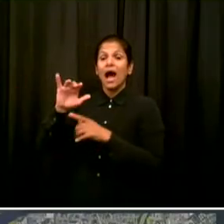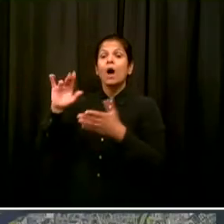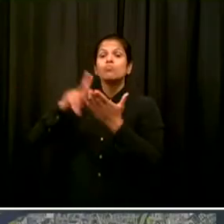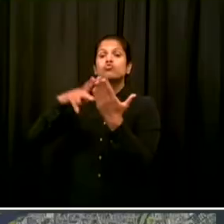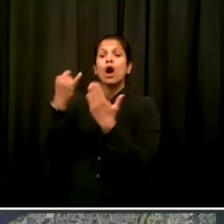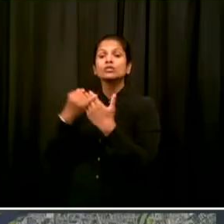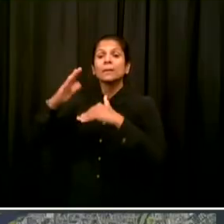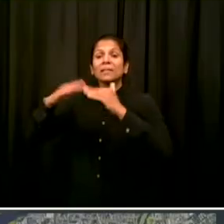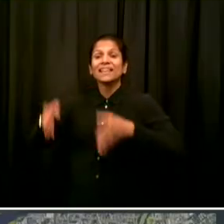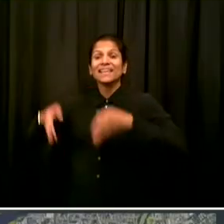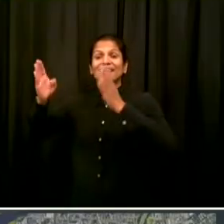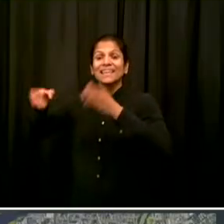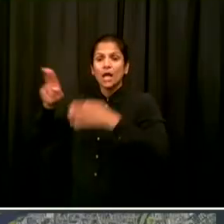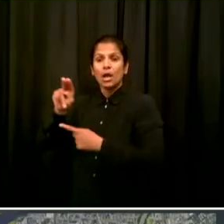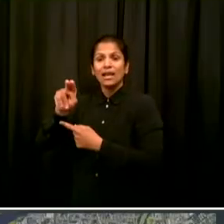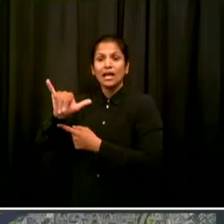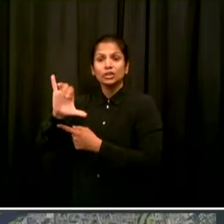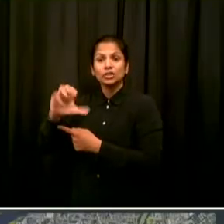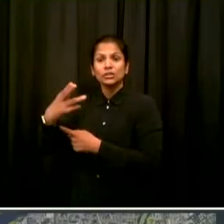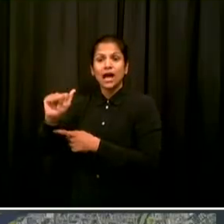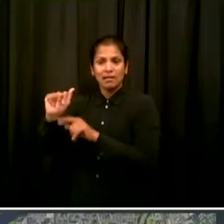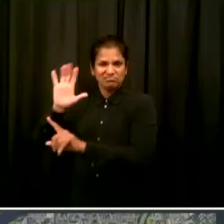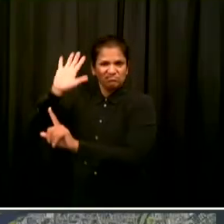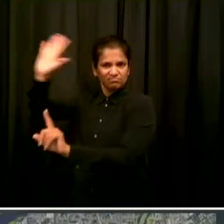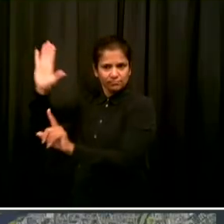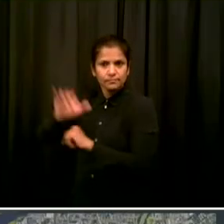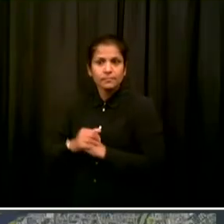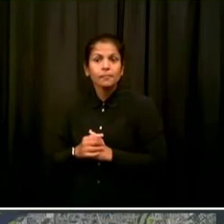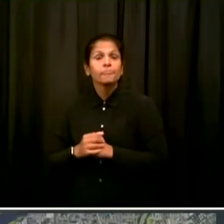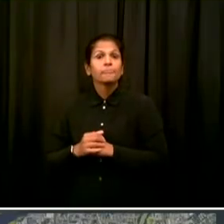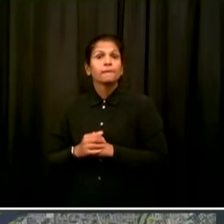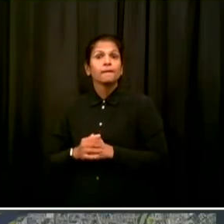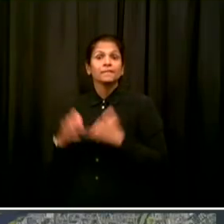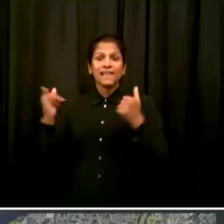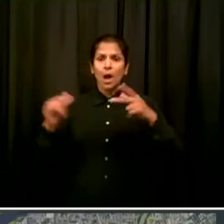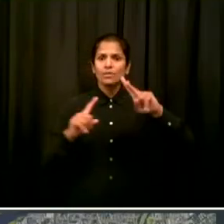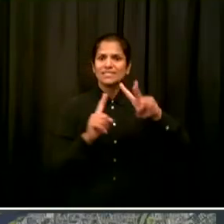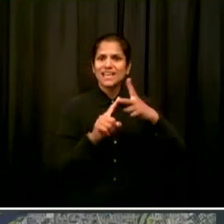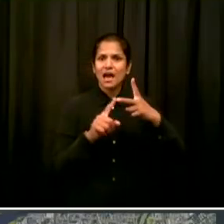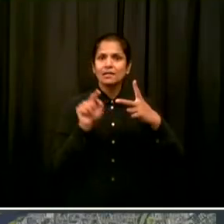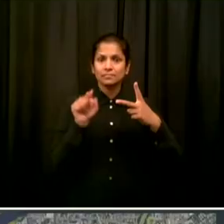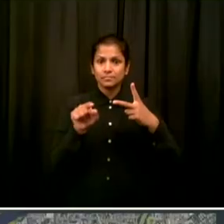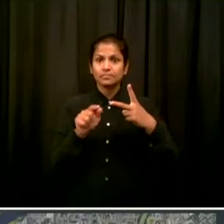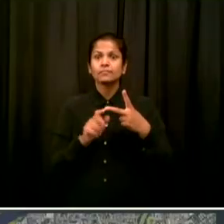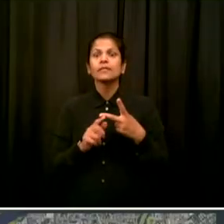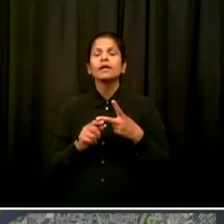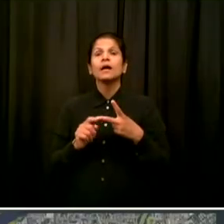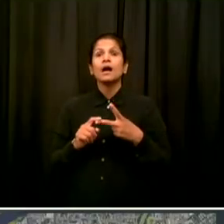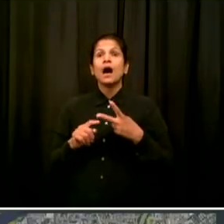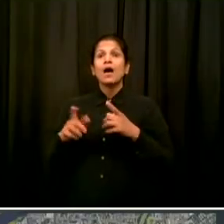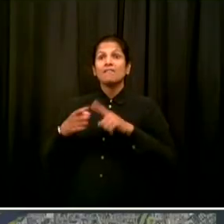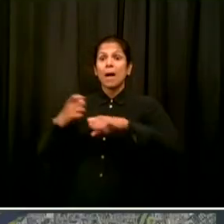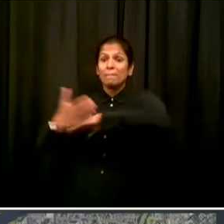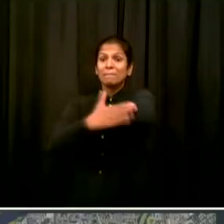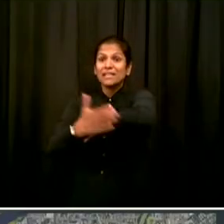PROTECTING THOUSANDS OF NEW YORK CITIERS ON THE EAST SIDE AND THE ROCKAWAY REFORM Y LAILINGS IN